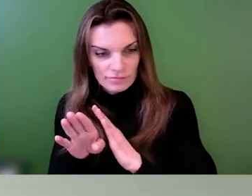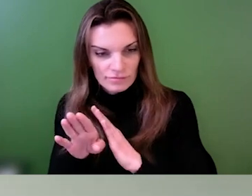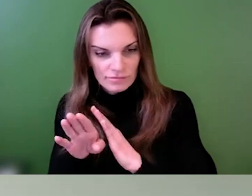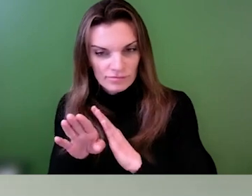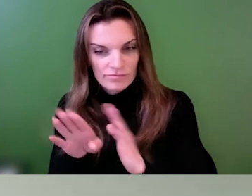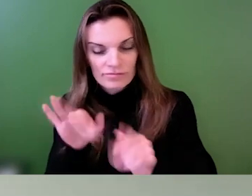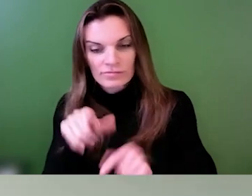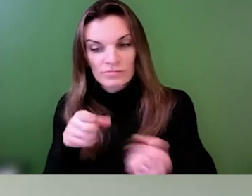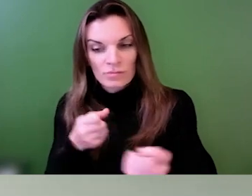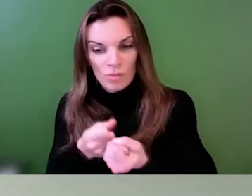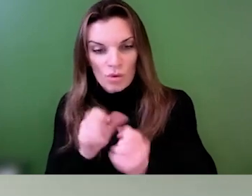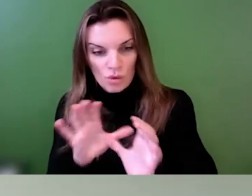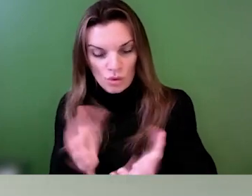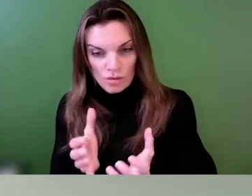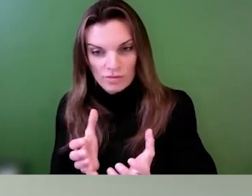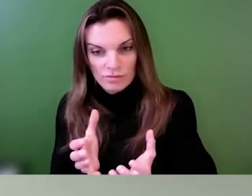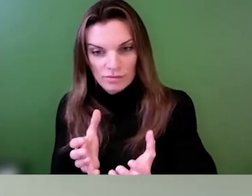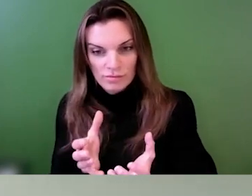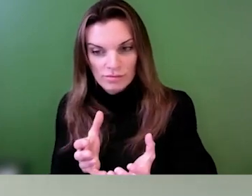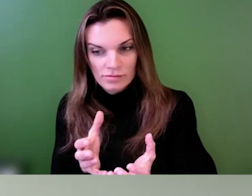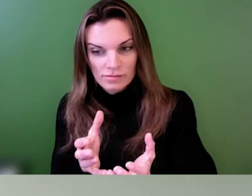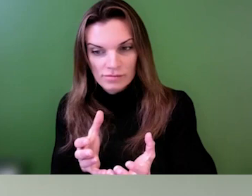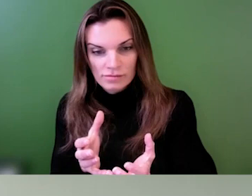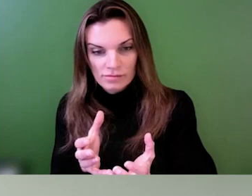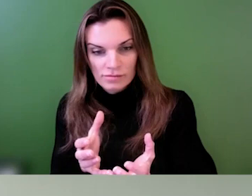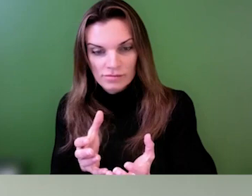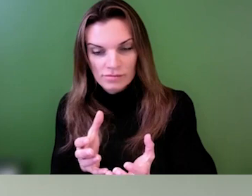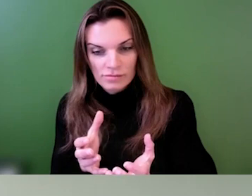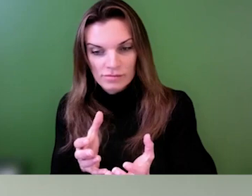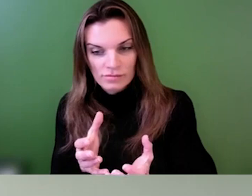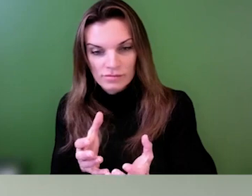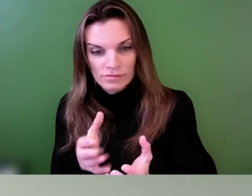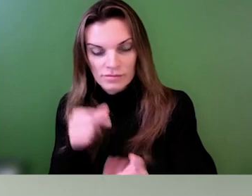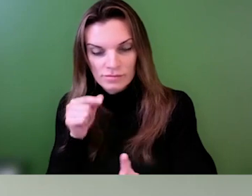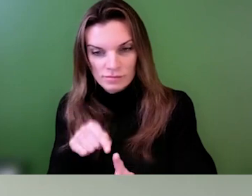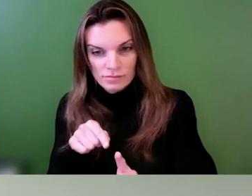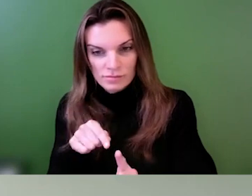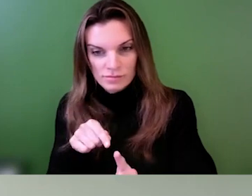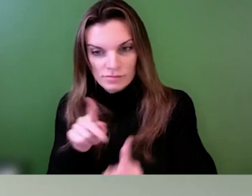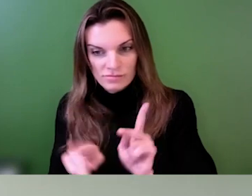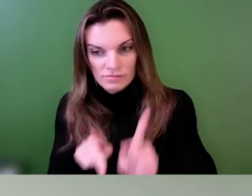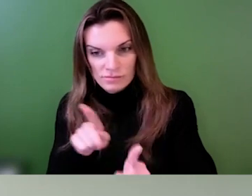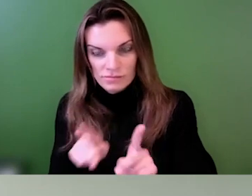support group. So this was just folks within the support group who had experiences with